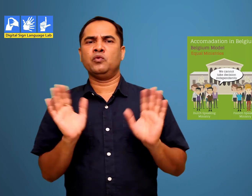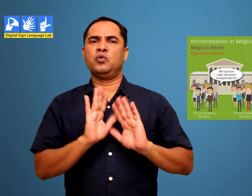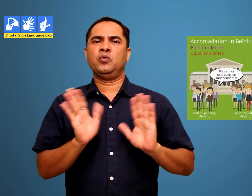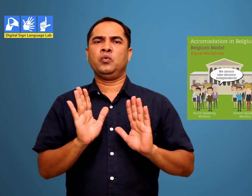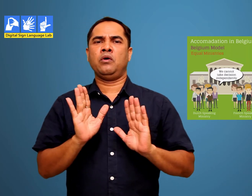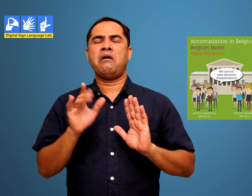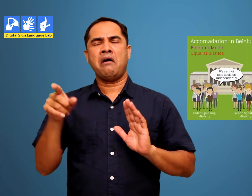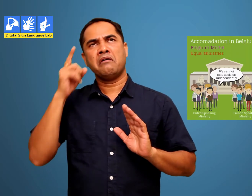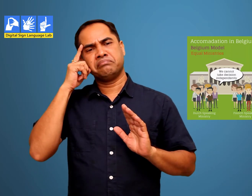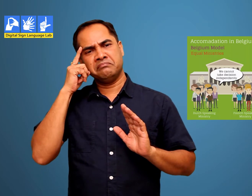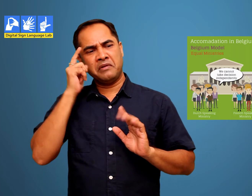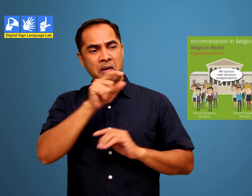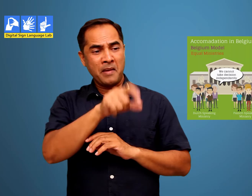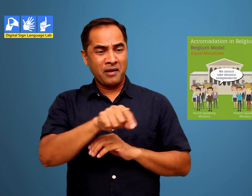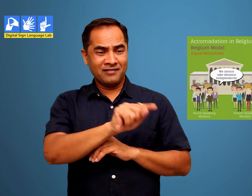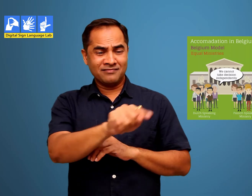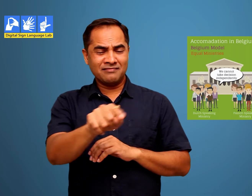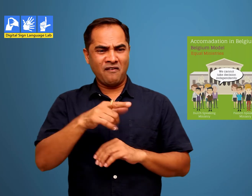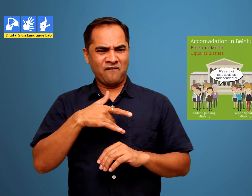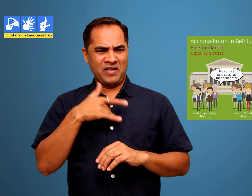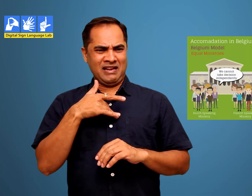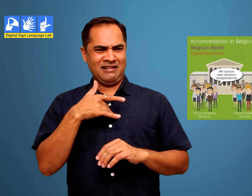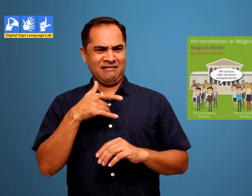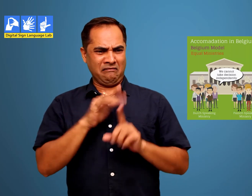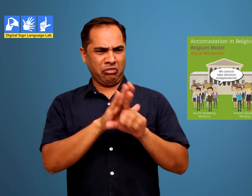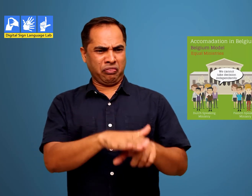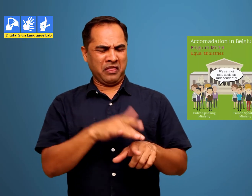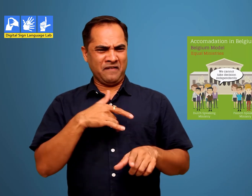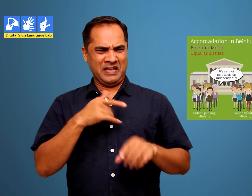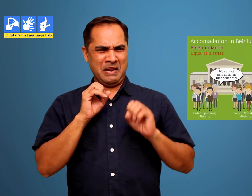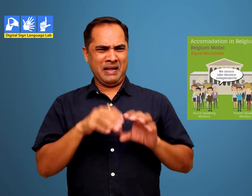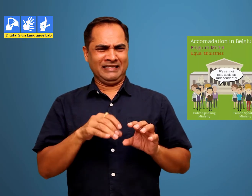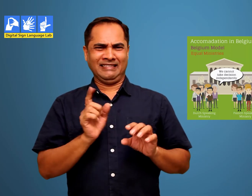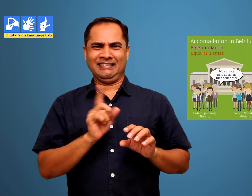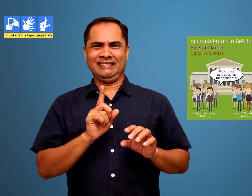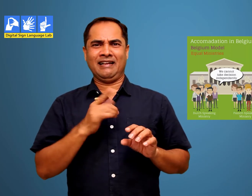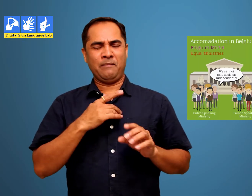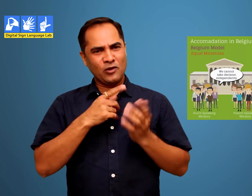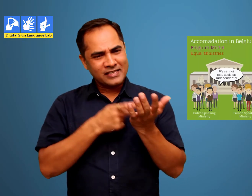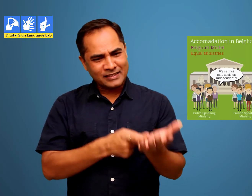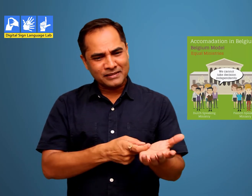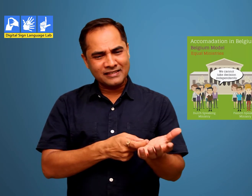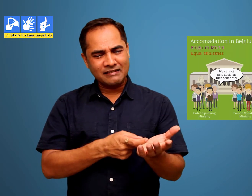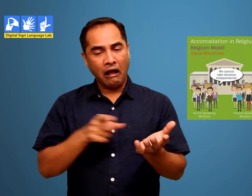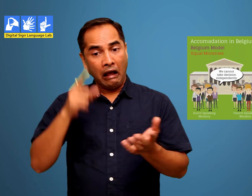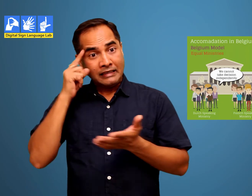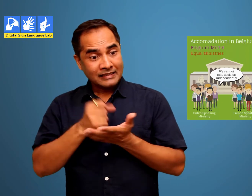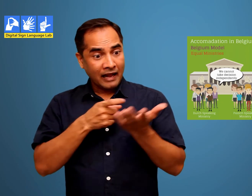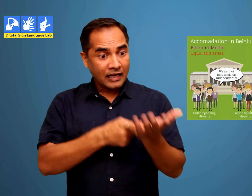rights of minority rather they should have mutual respect so that all conflicts can